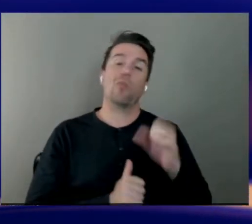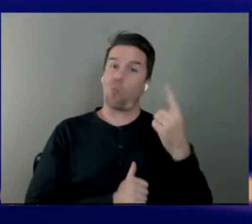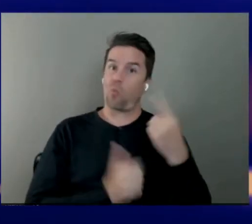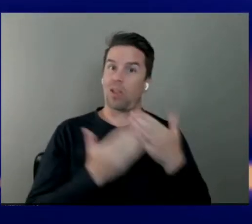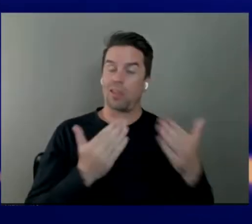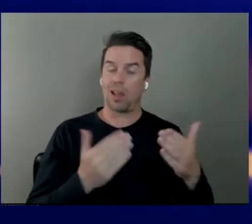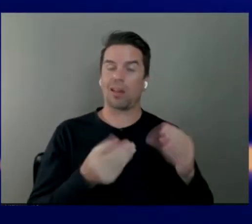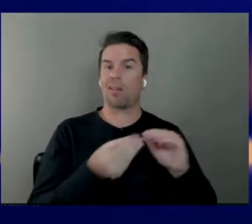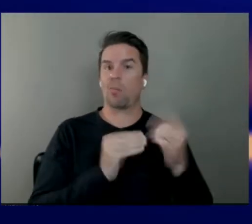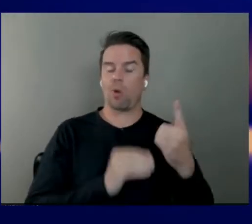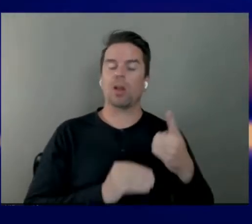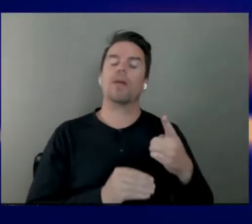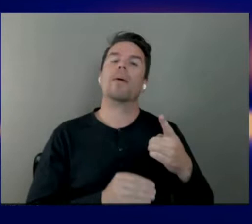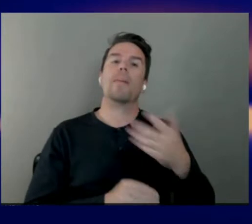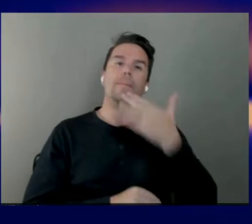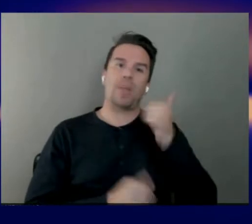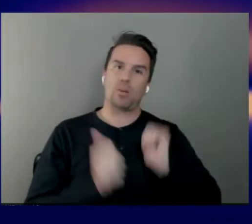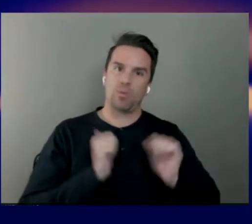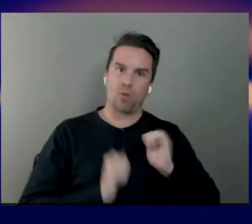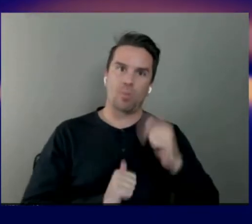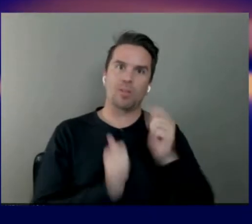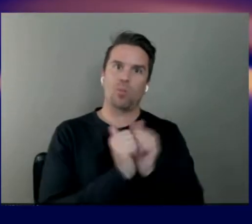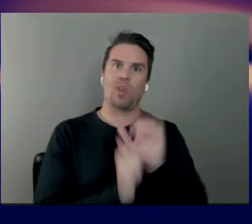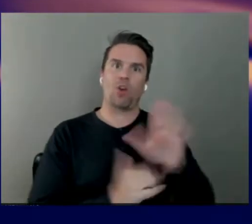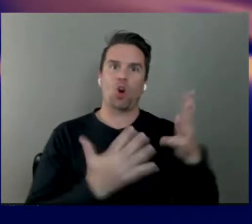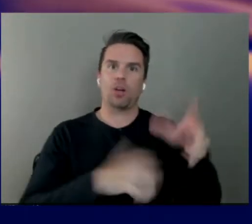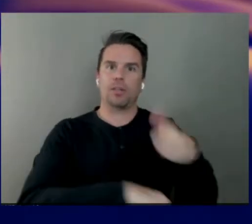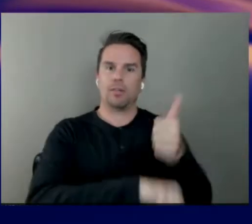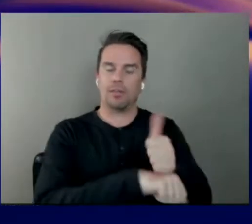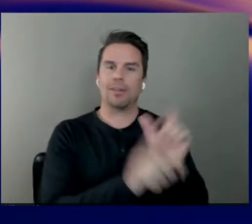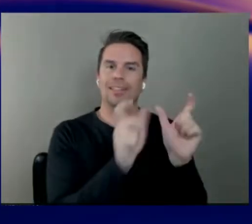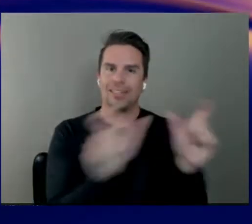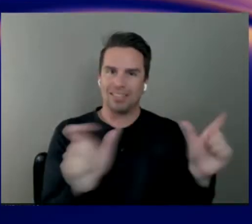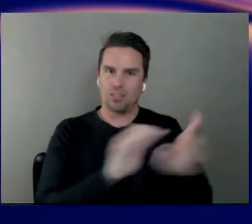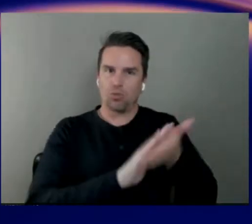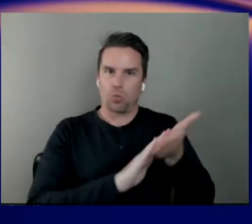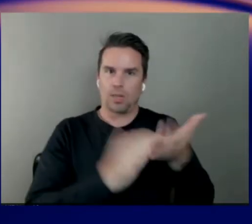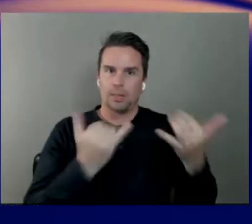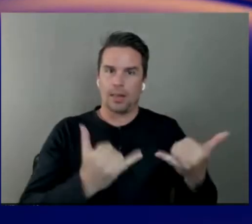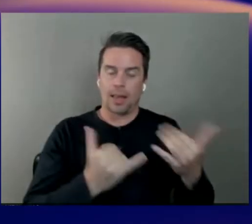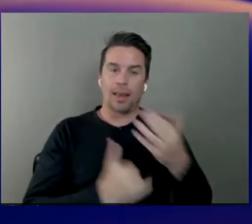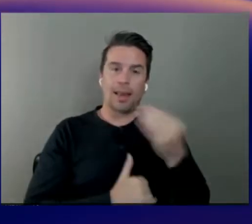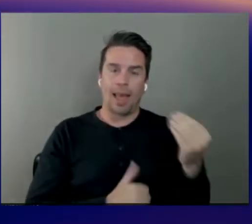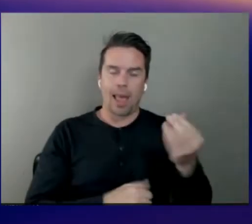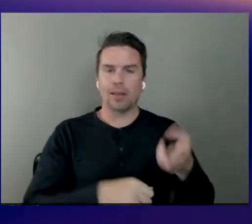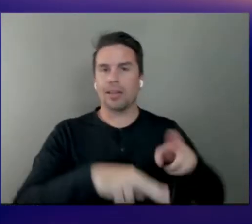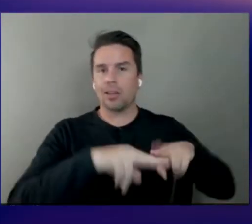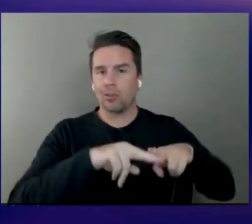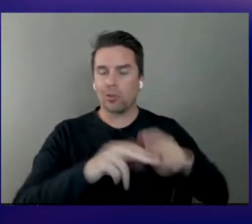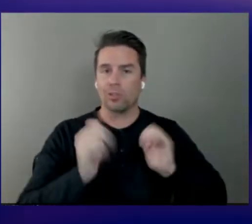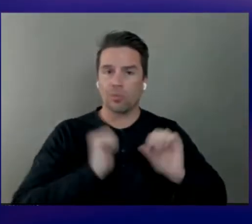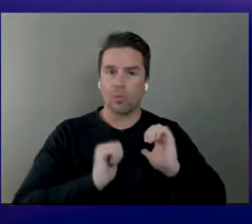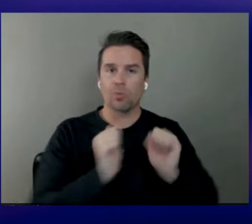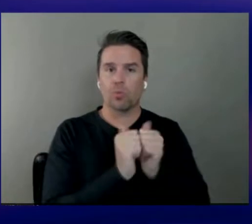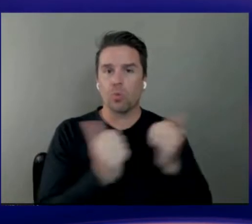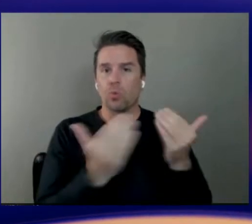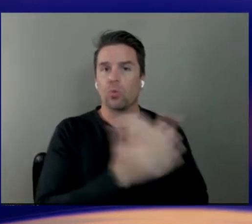on the existing instances that they are running today, as well as increasing performance with new products. And I say not just instances,